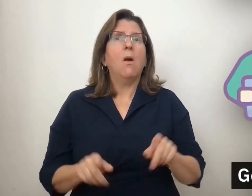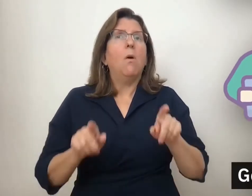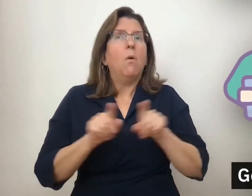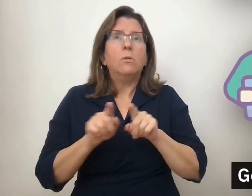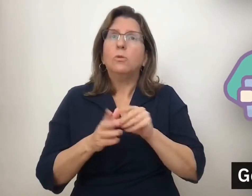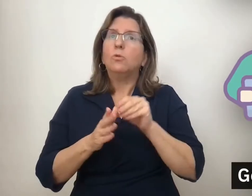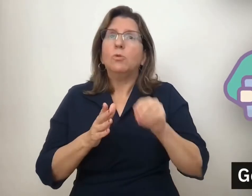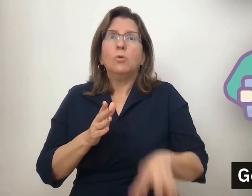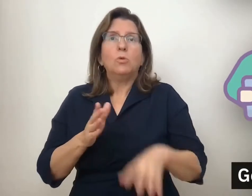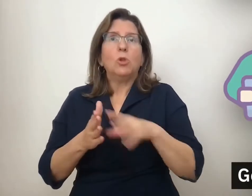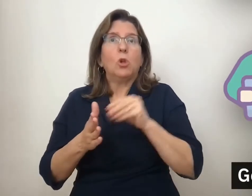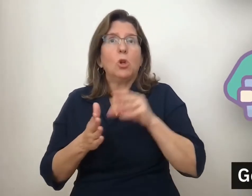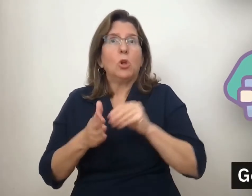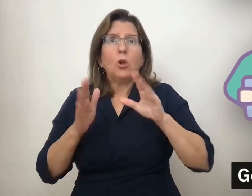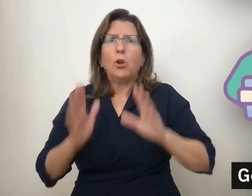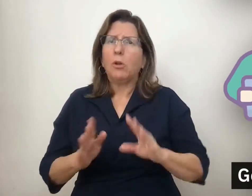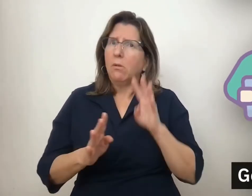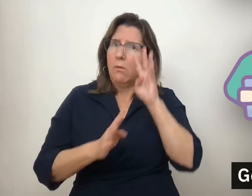Open education pedagogy should be encouraging students